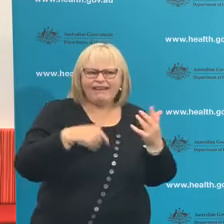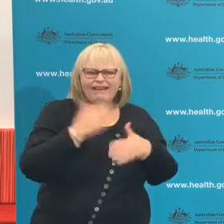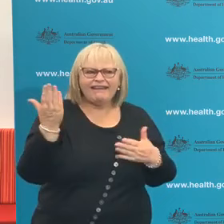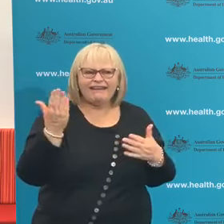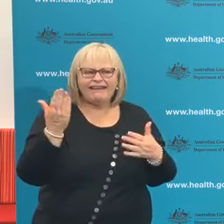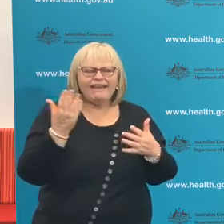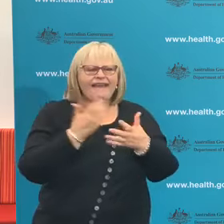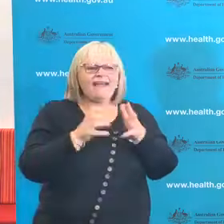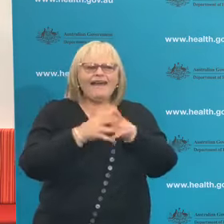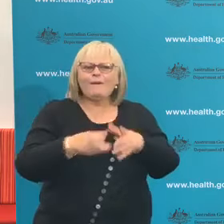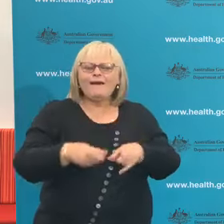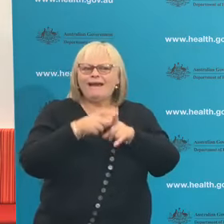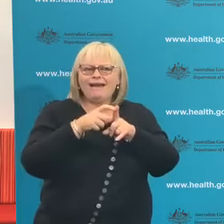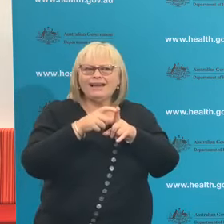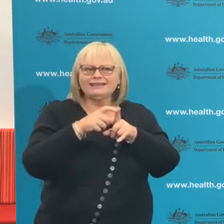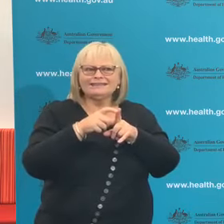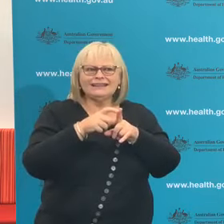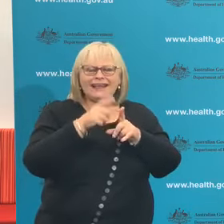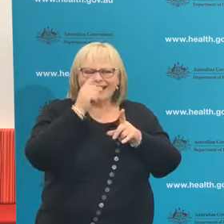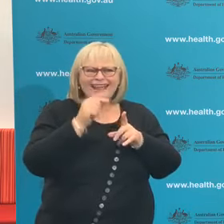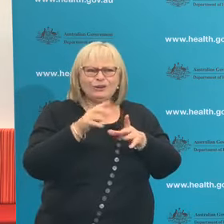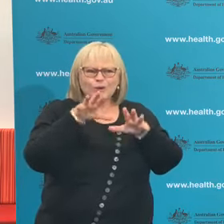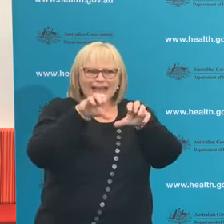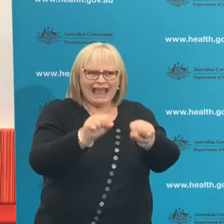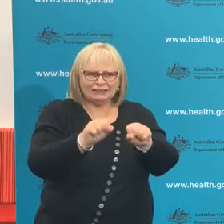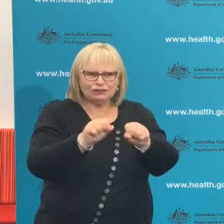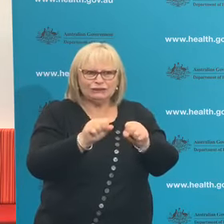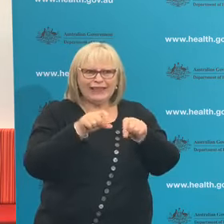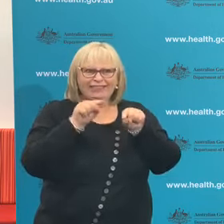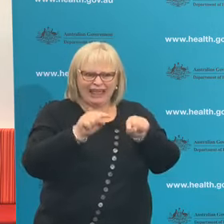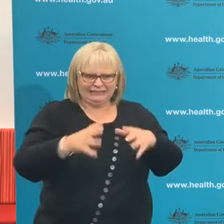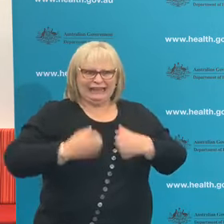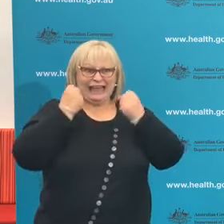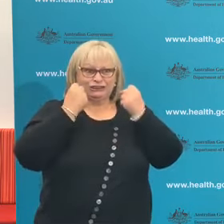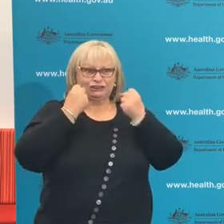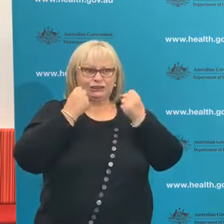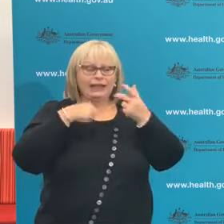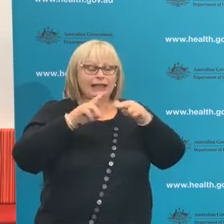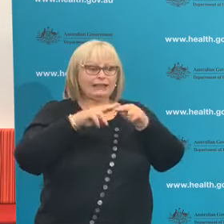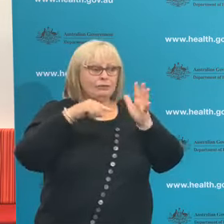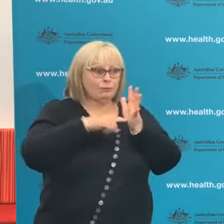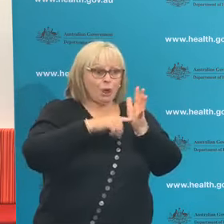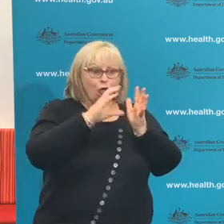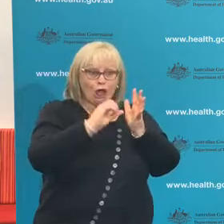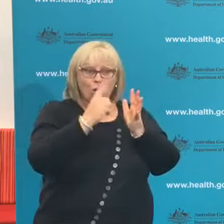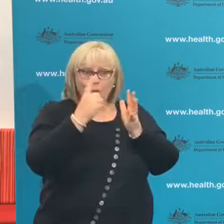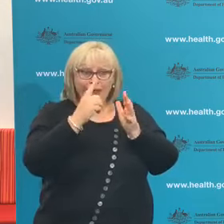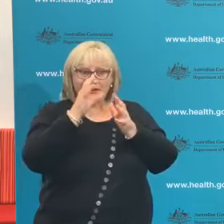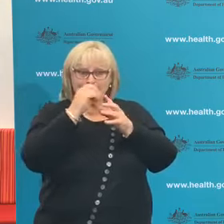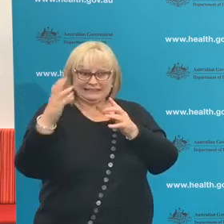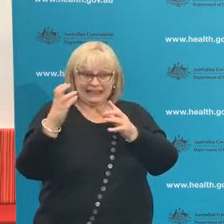it to actually catch coronavirus in Australia if just 0.1% of the population has the virus?